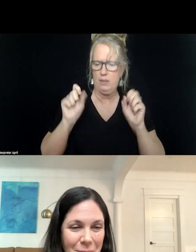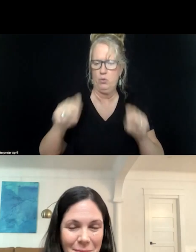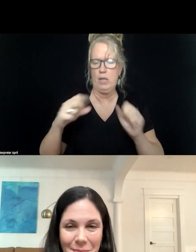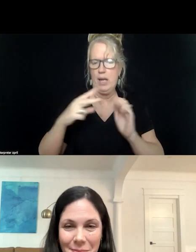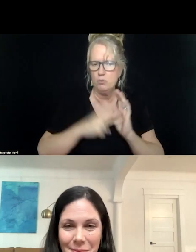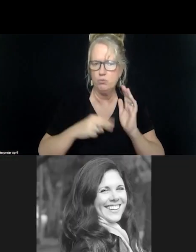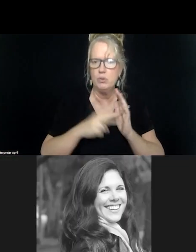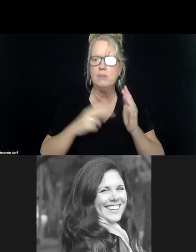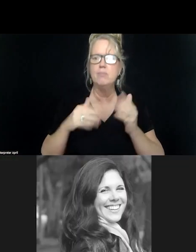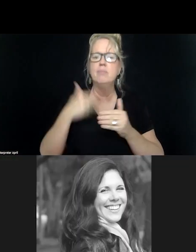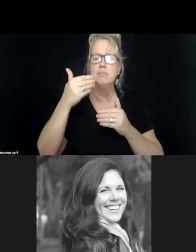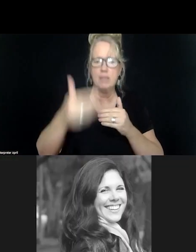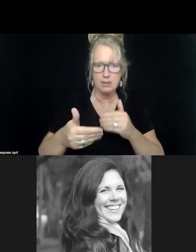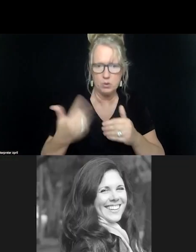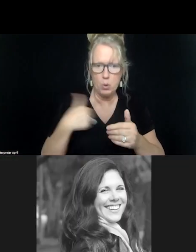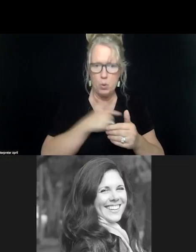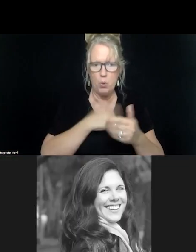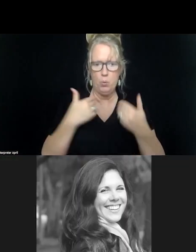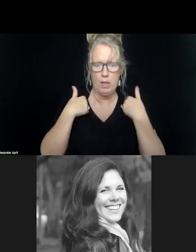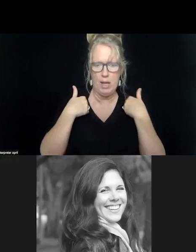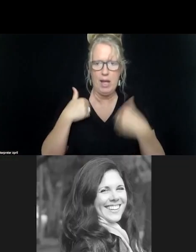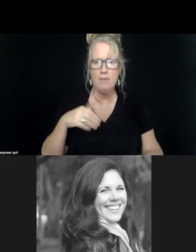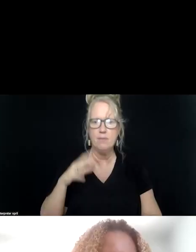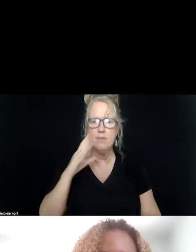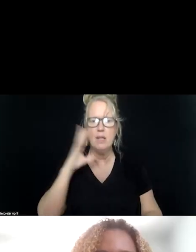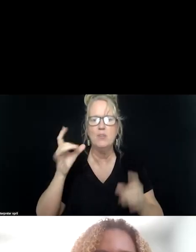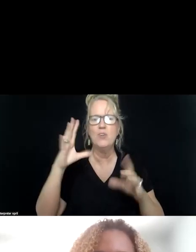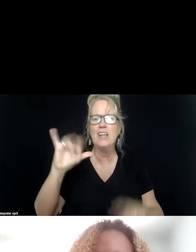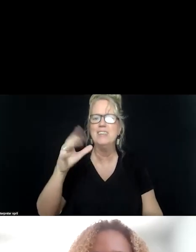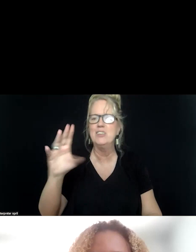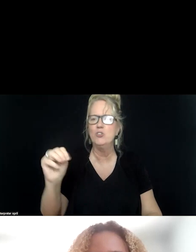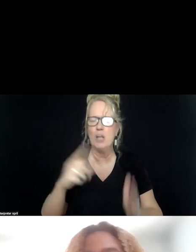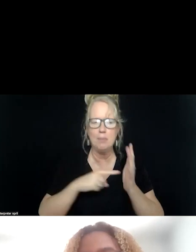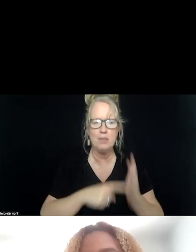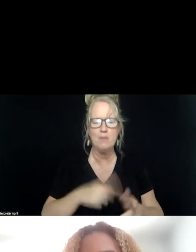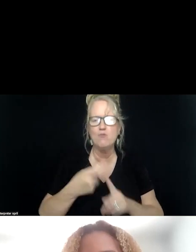COMING UP WE HAVE A CRISIS JAM SHOW CASE FROM UTAH, WHICH HAS